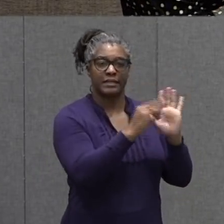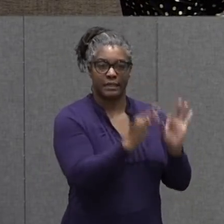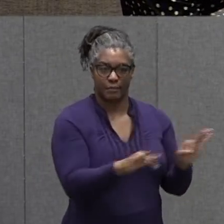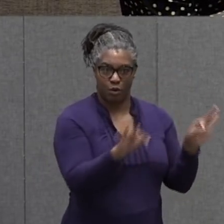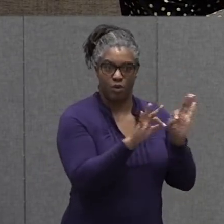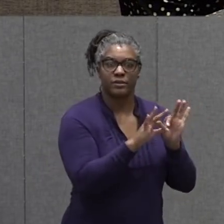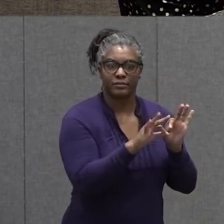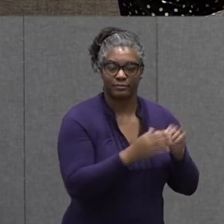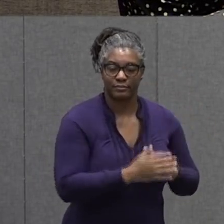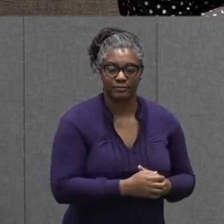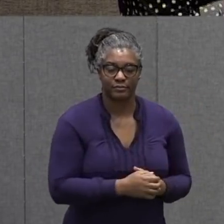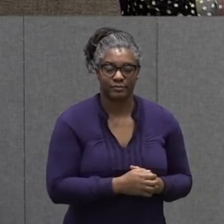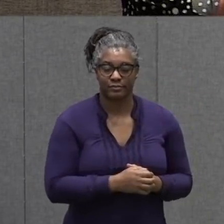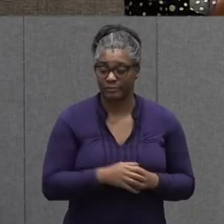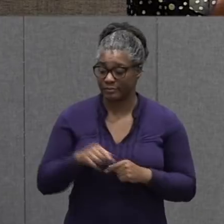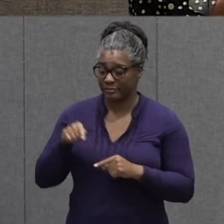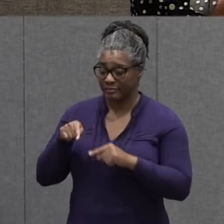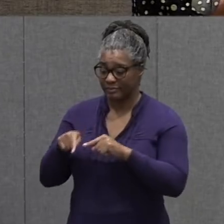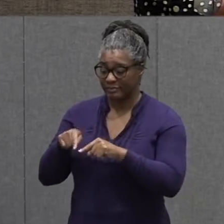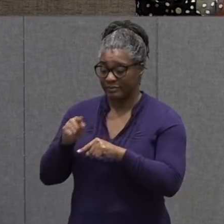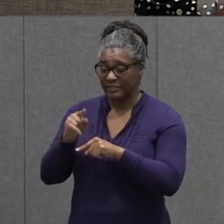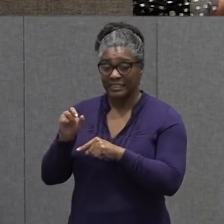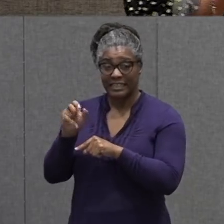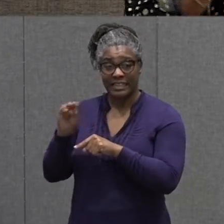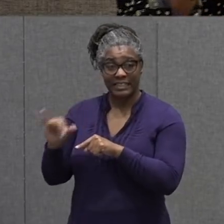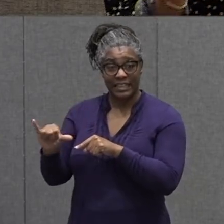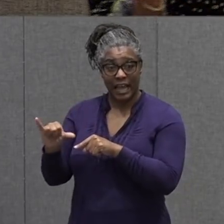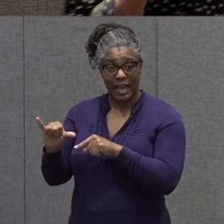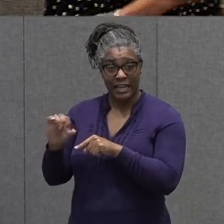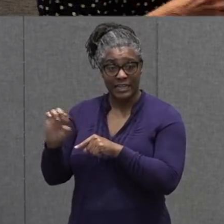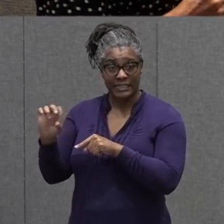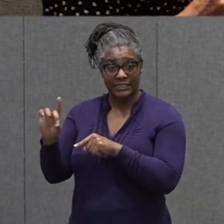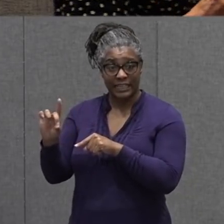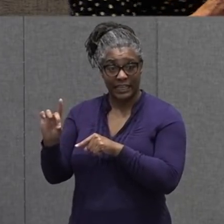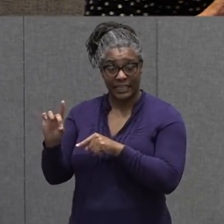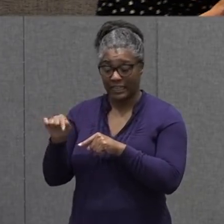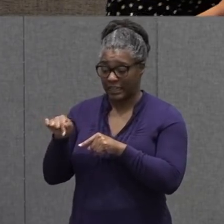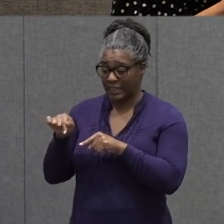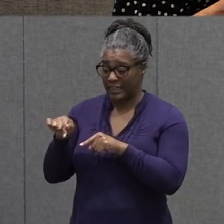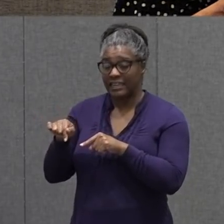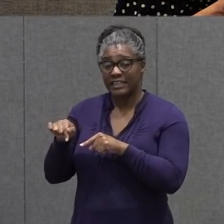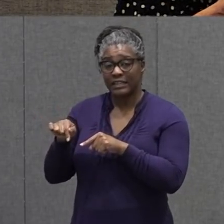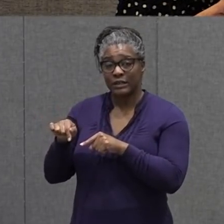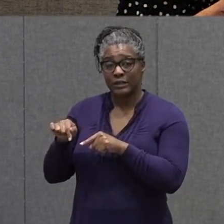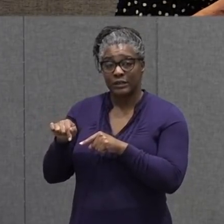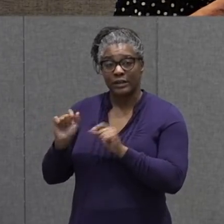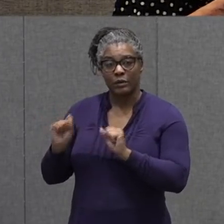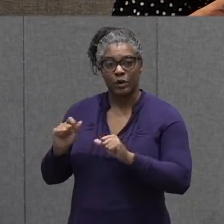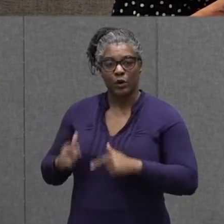And this tiny seed was able to live by adapting to her environment, right?